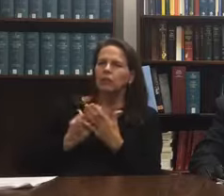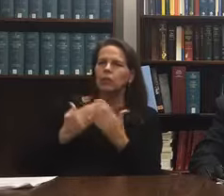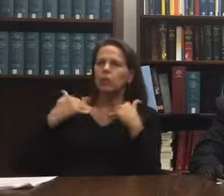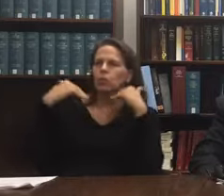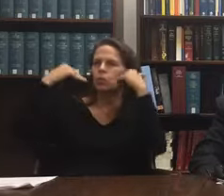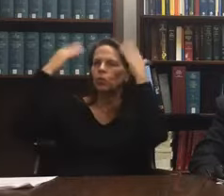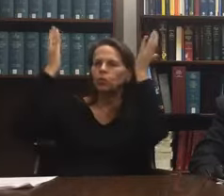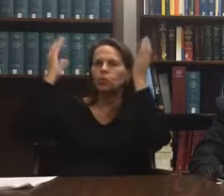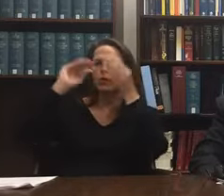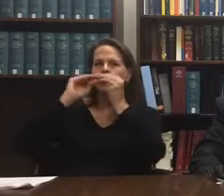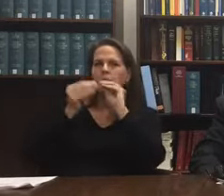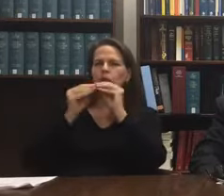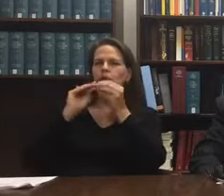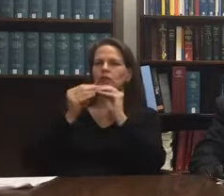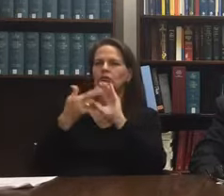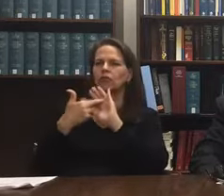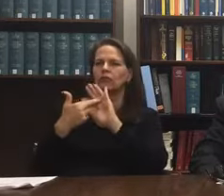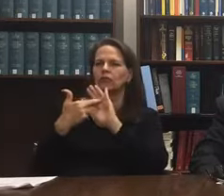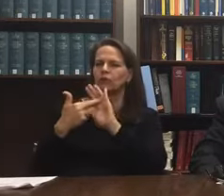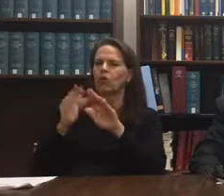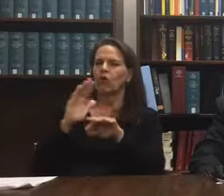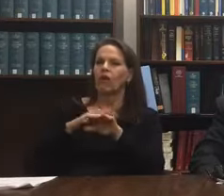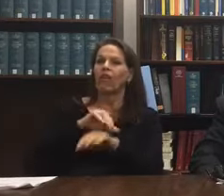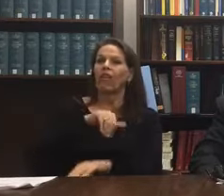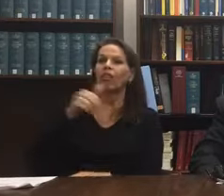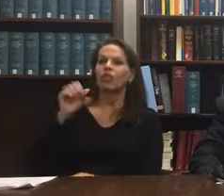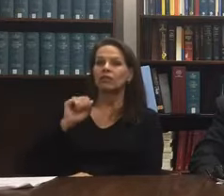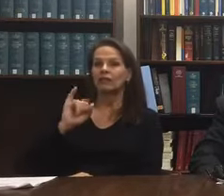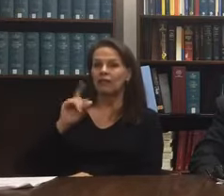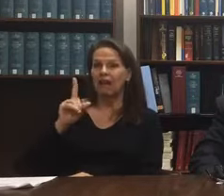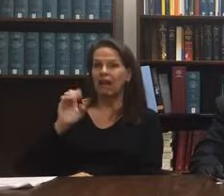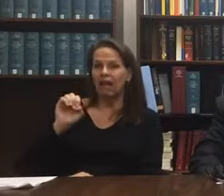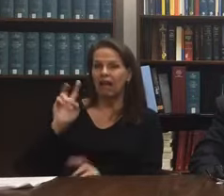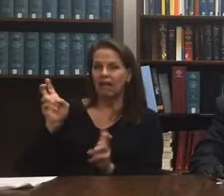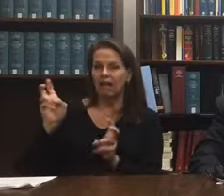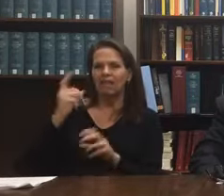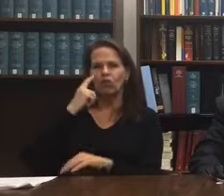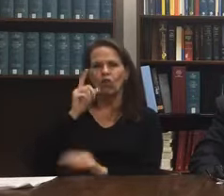number of representatives on the other side of the table for the health plan in